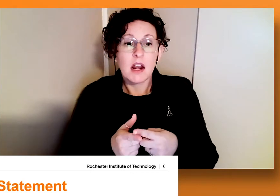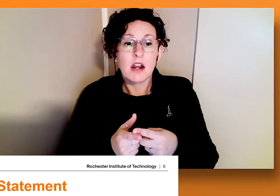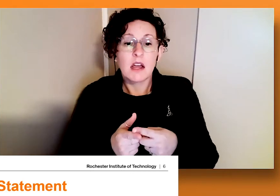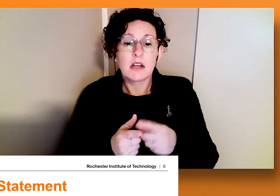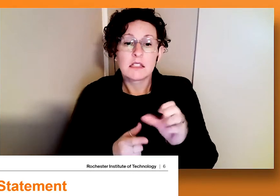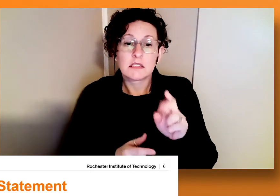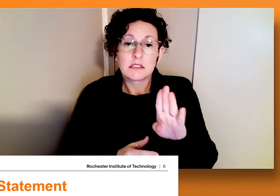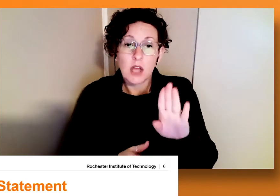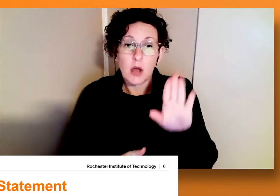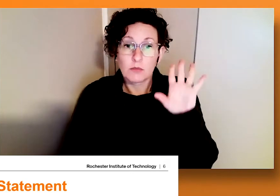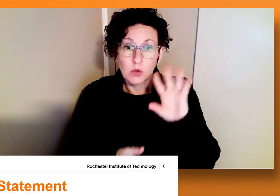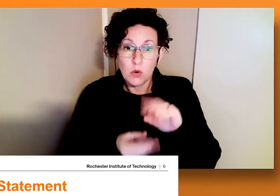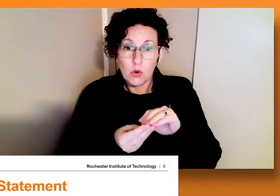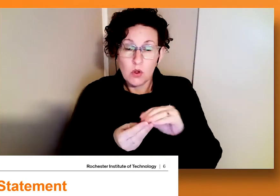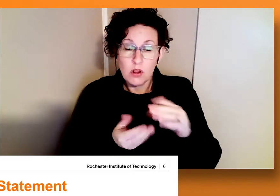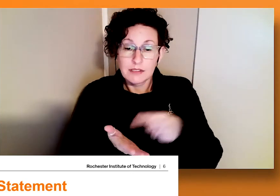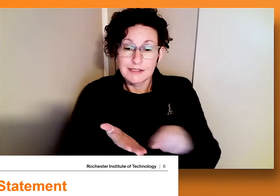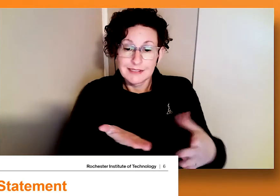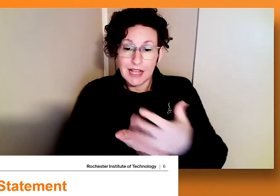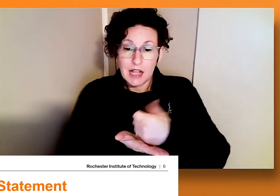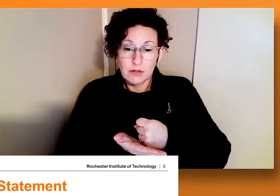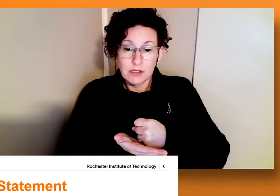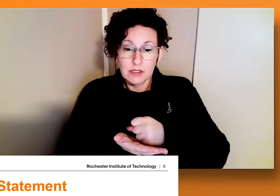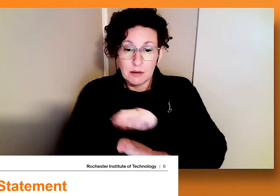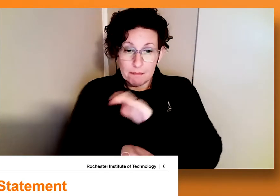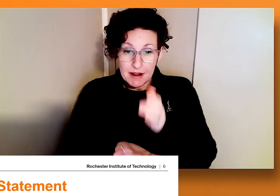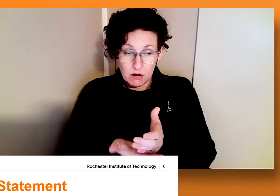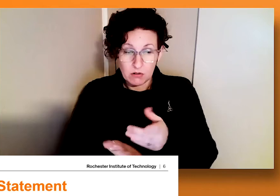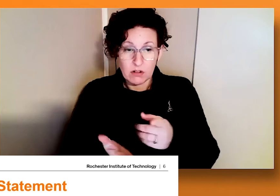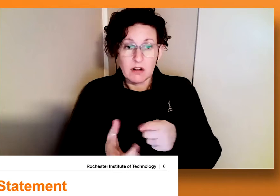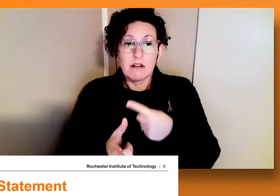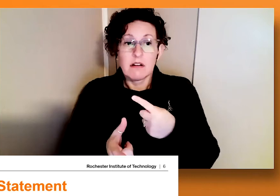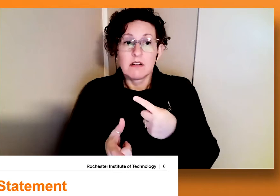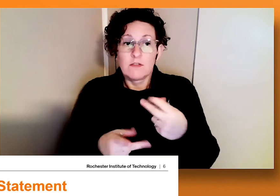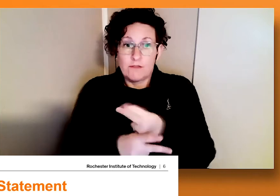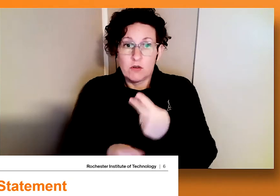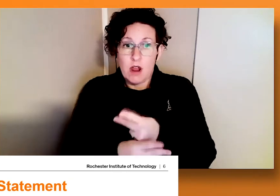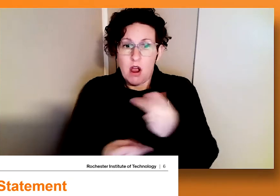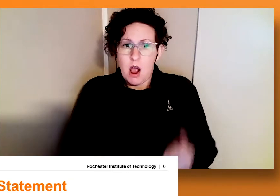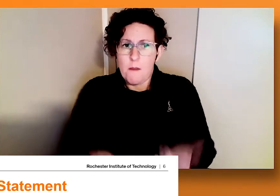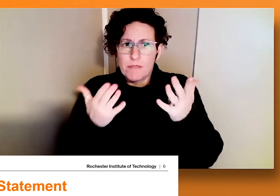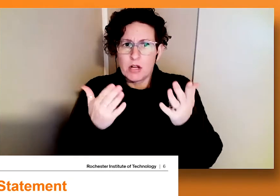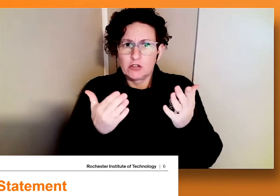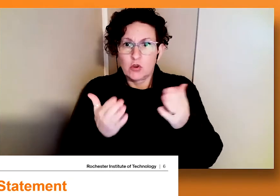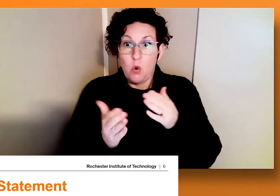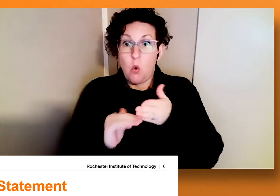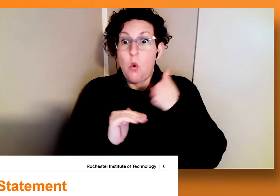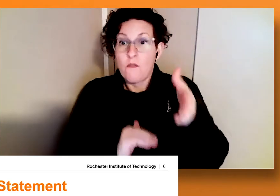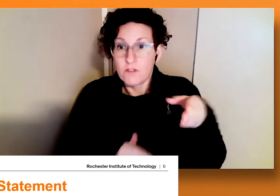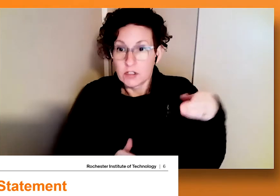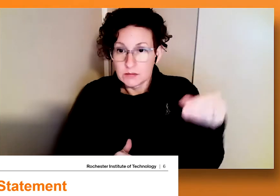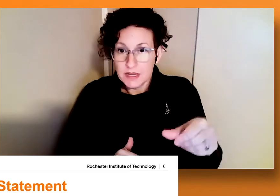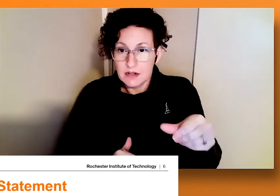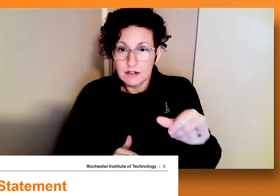to let us know how much over-budget we are. In this particular case,